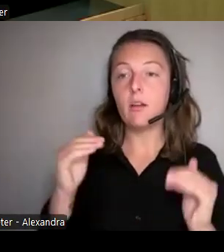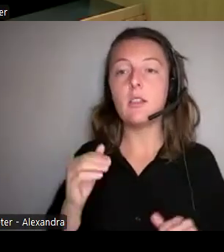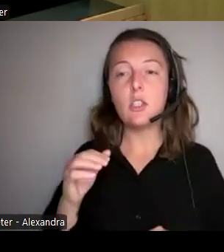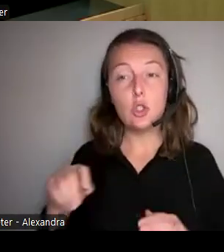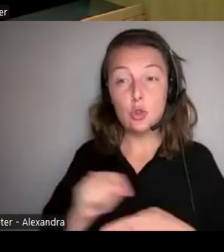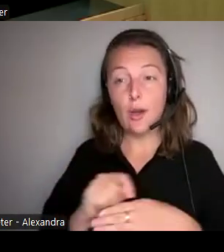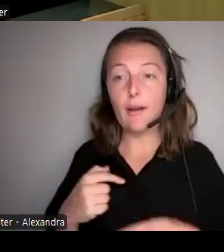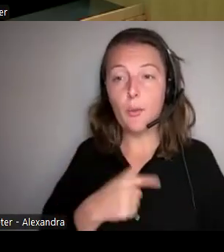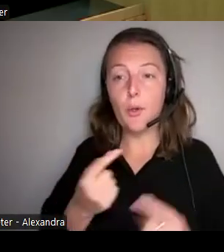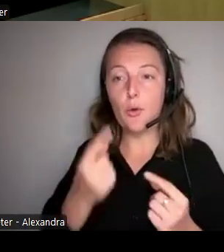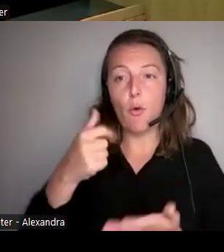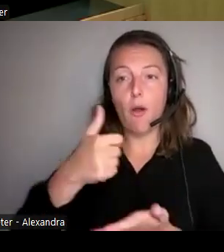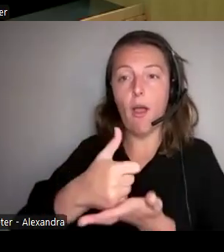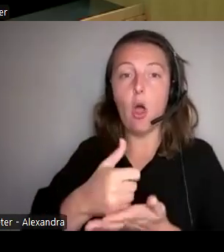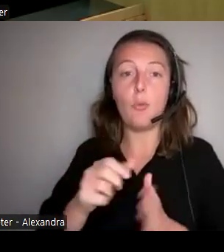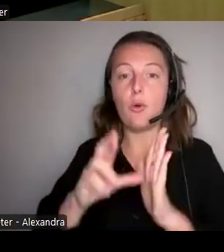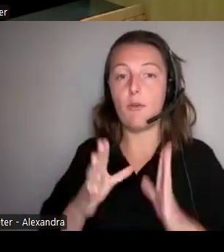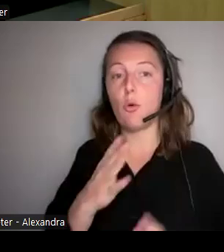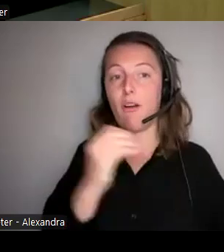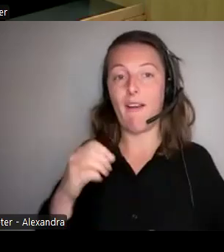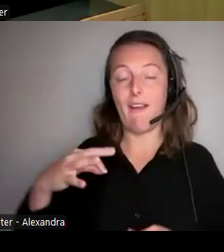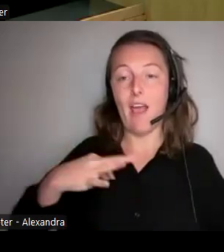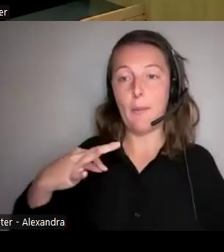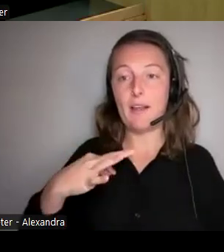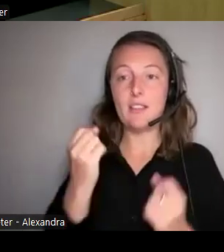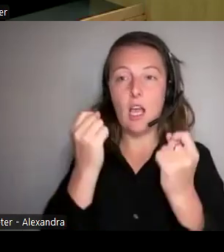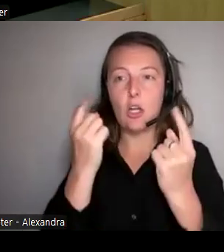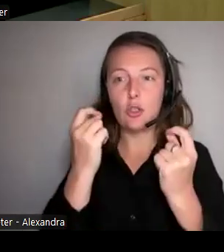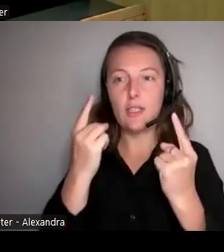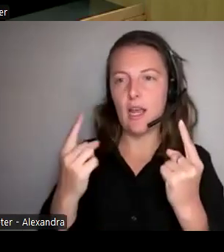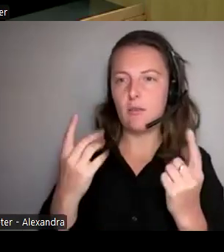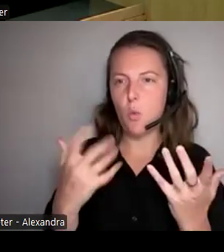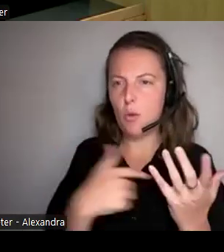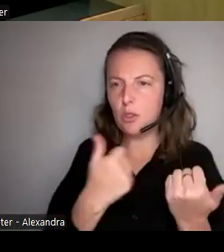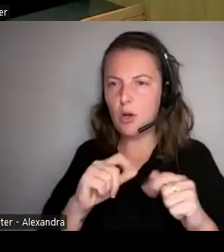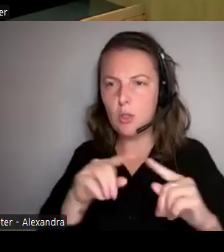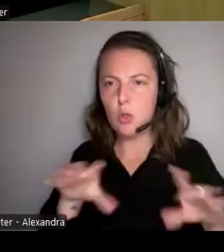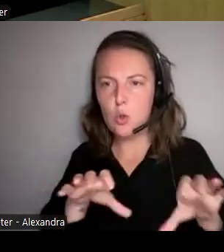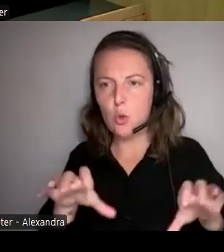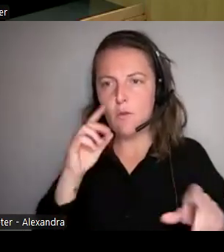did to help reviewers and applicants understand what we were trying to get at and changing the